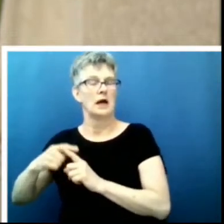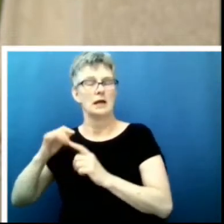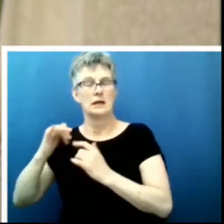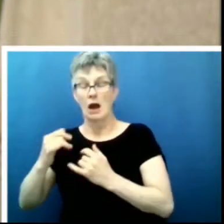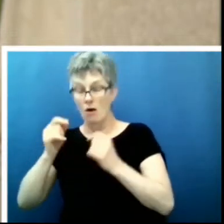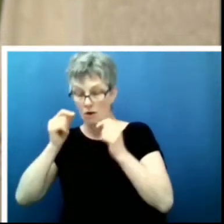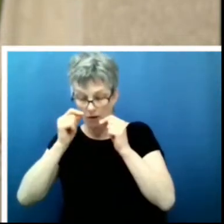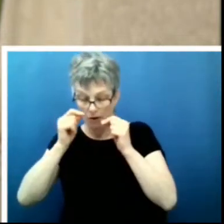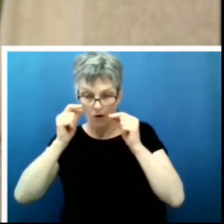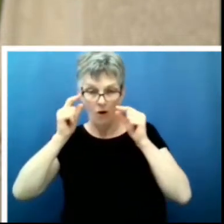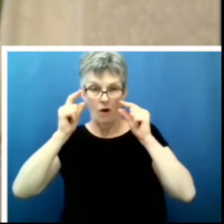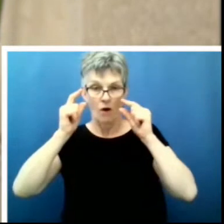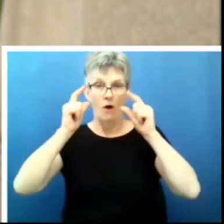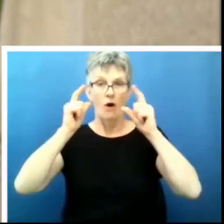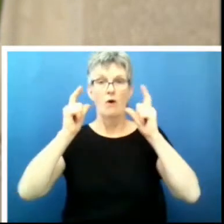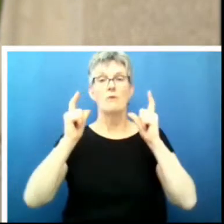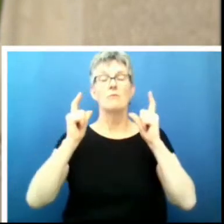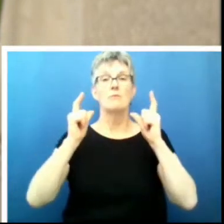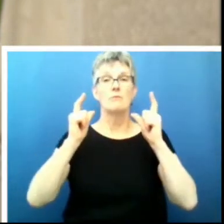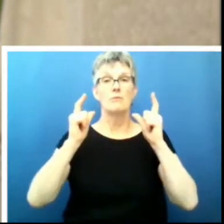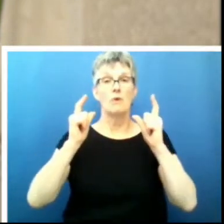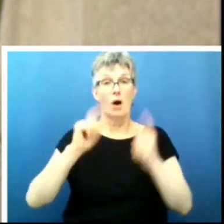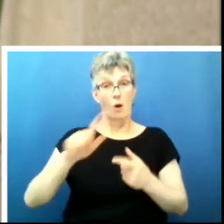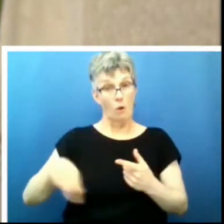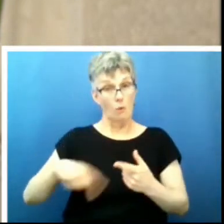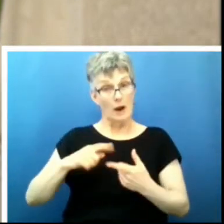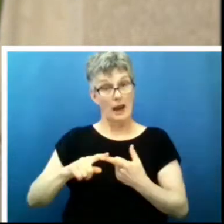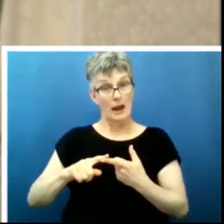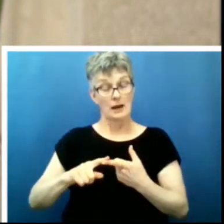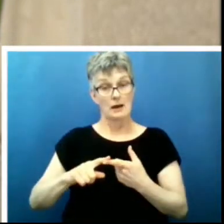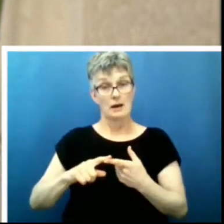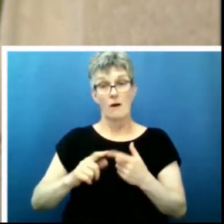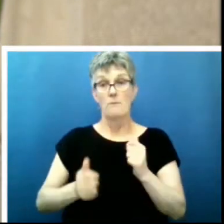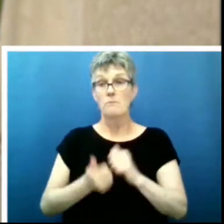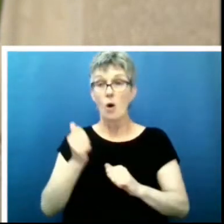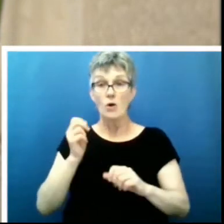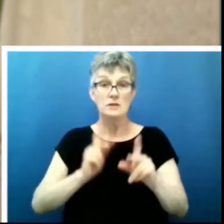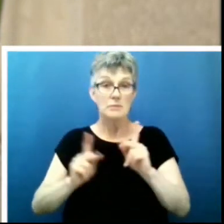they've shifted the color. That hot, throbbing, pulsing, spiny thing in their throat